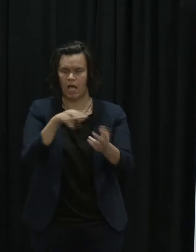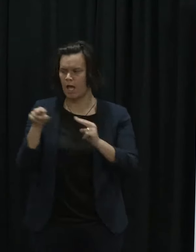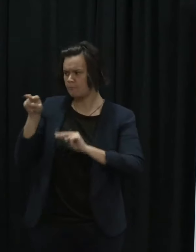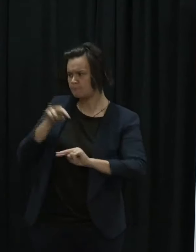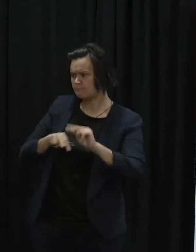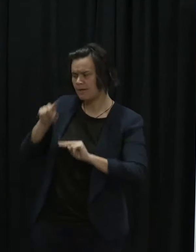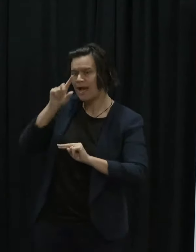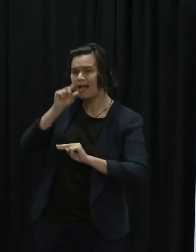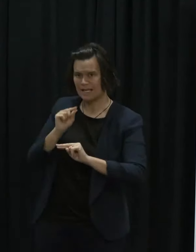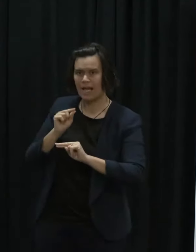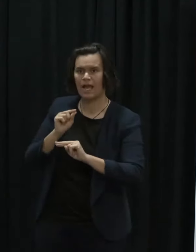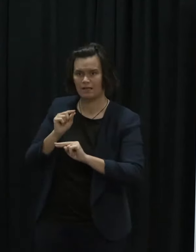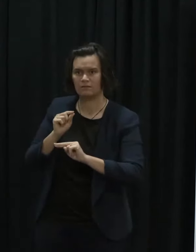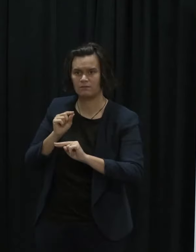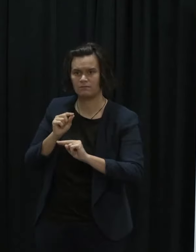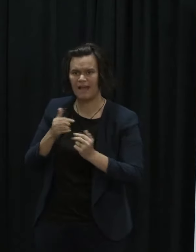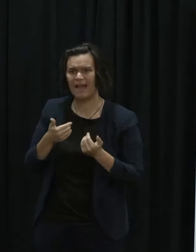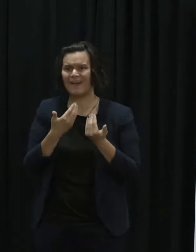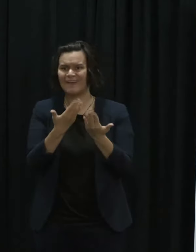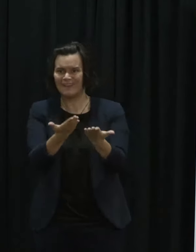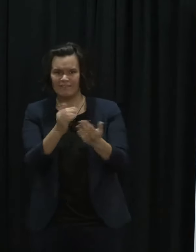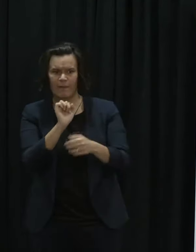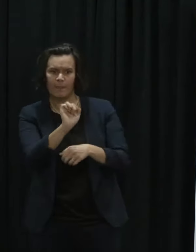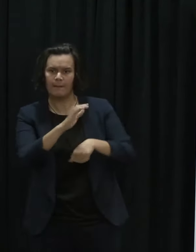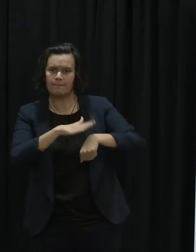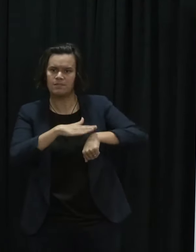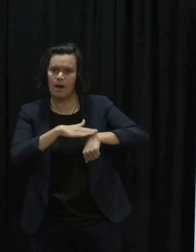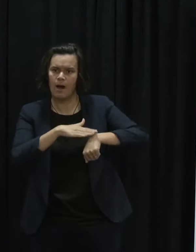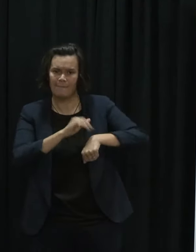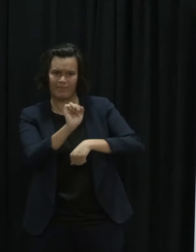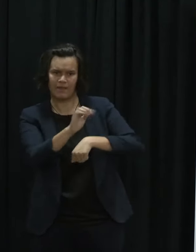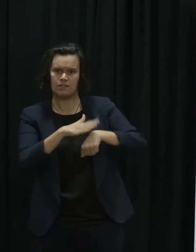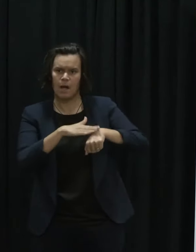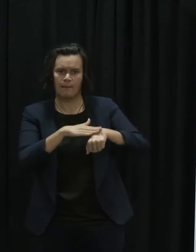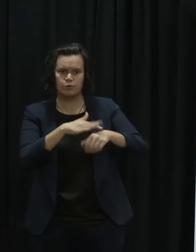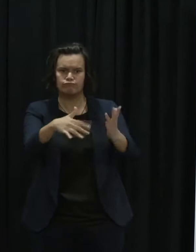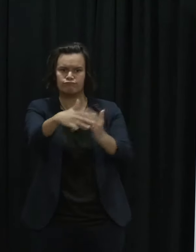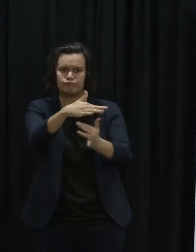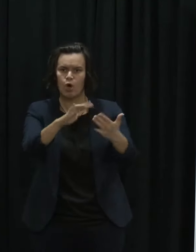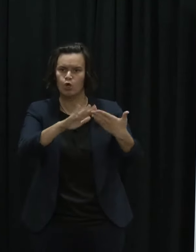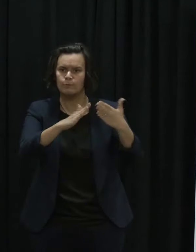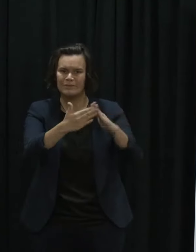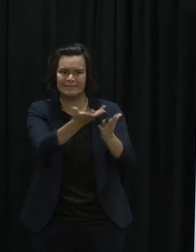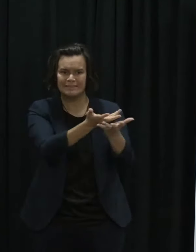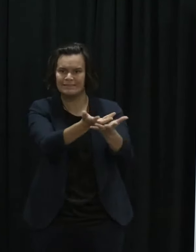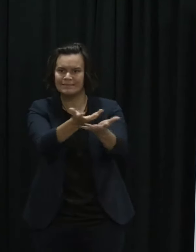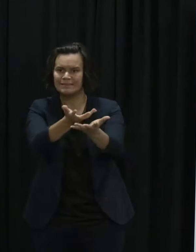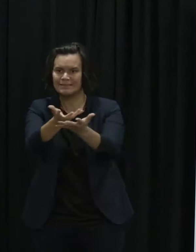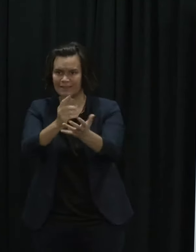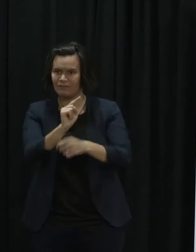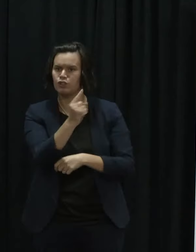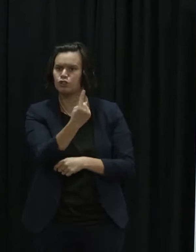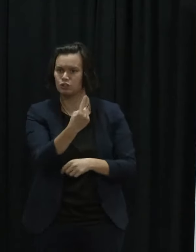been done by DAA to form the basis of some of those future entity decisions to allow them